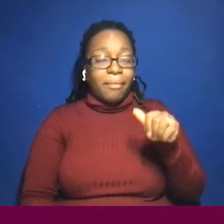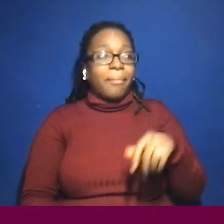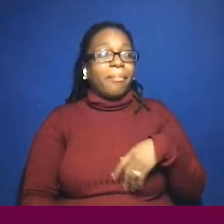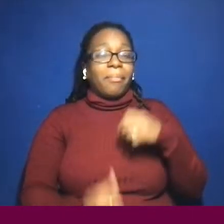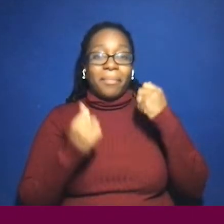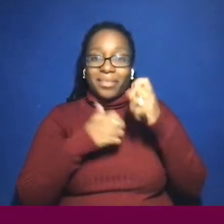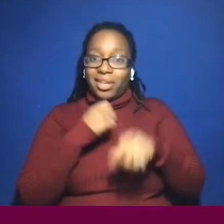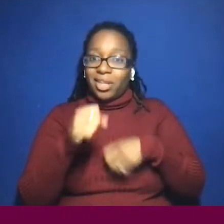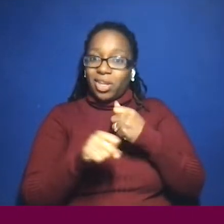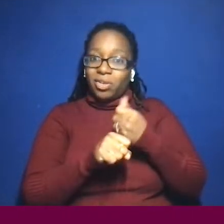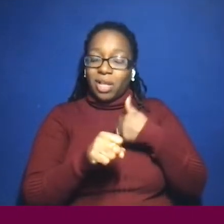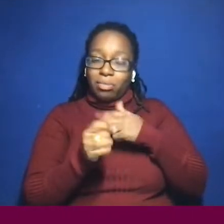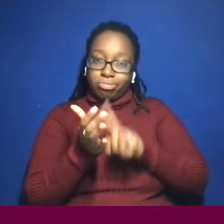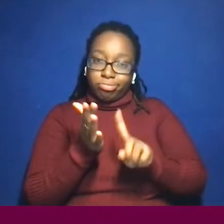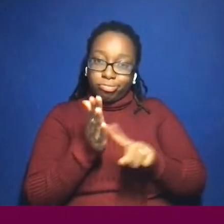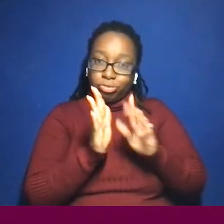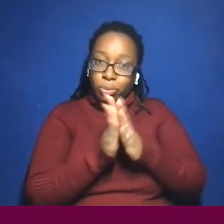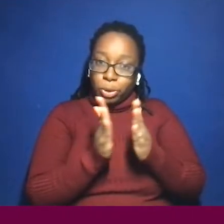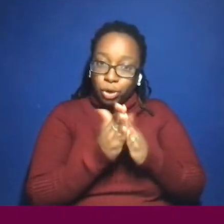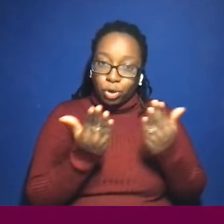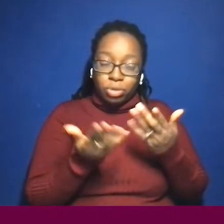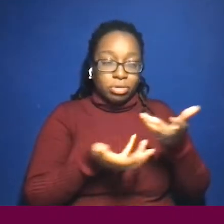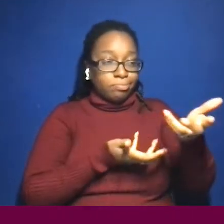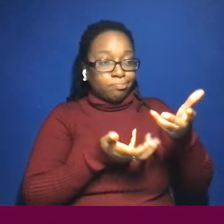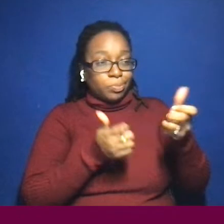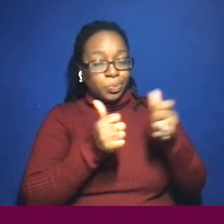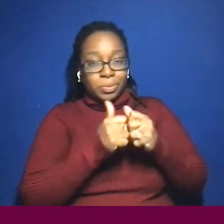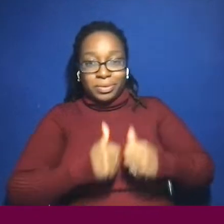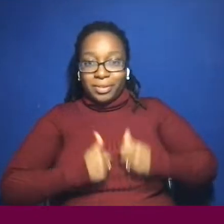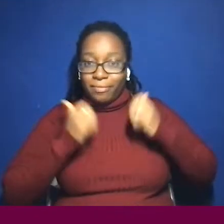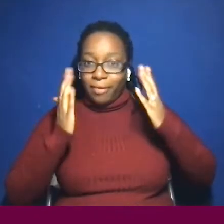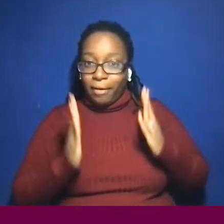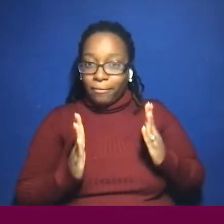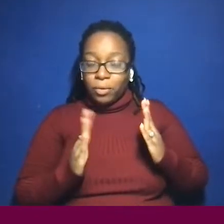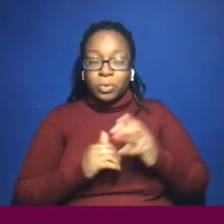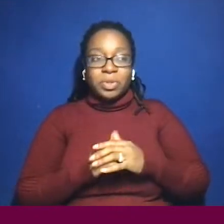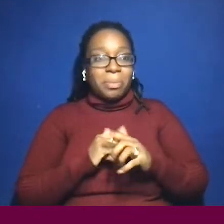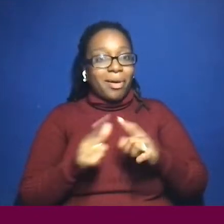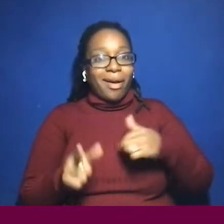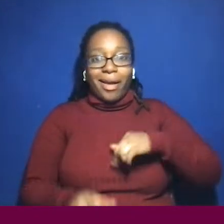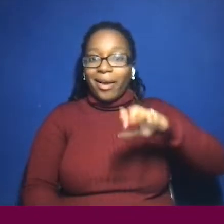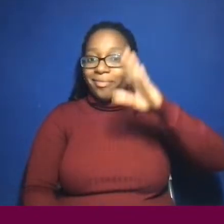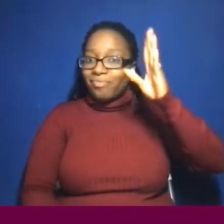interviewed the survivors from that town. And I'd never heard of this coming up. I'd heard of,